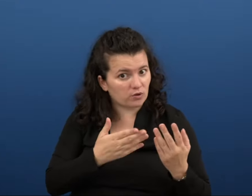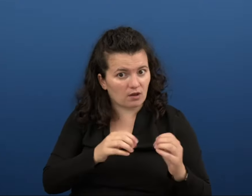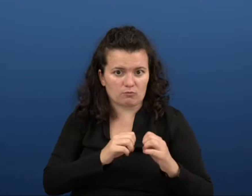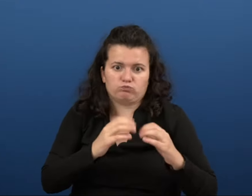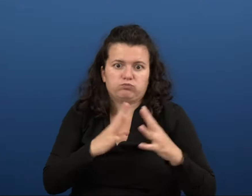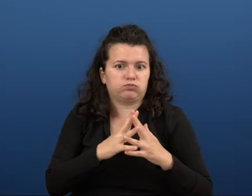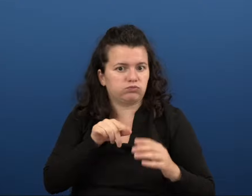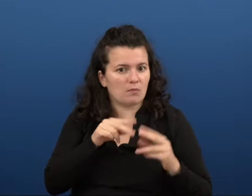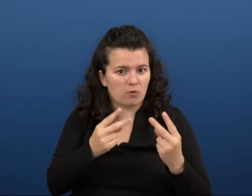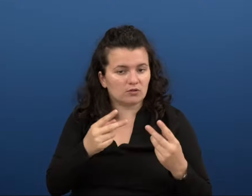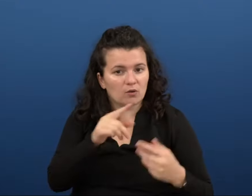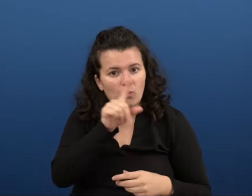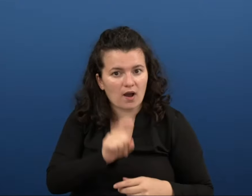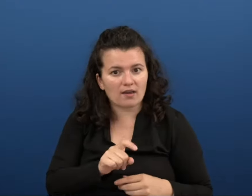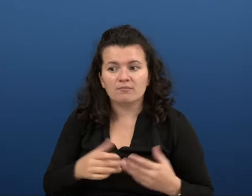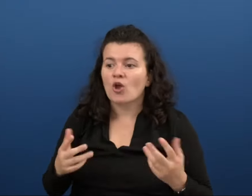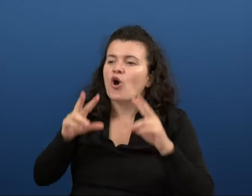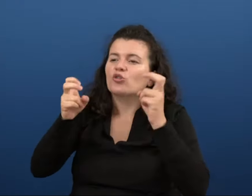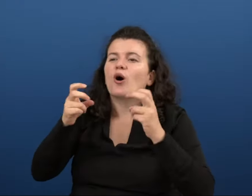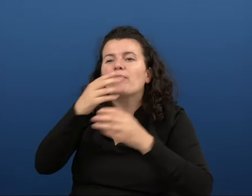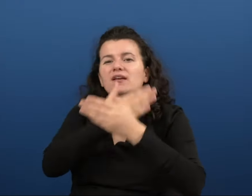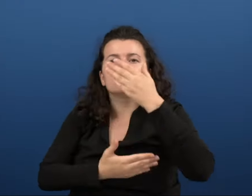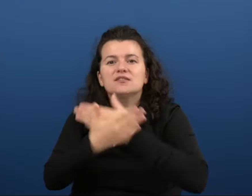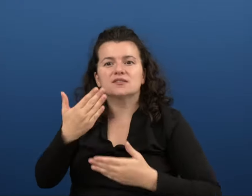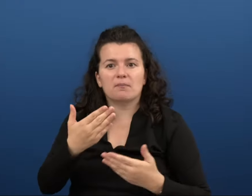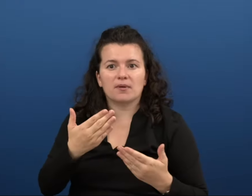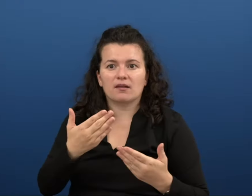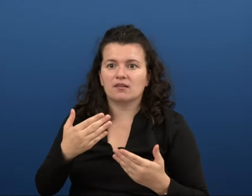without us, you know the workers of disability, understand better the challenges that they